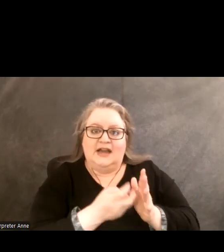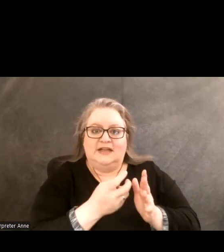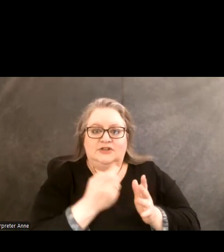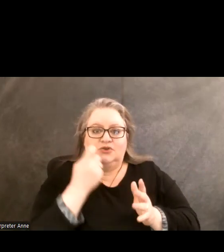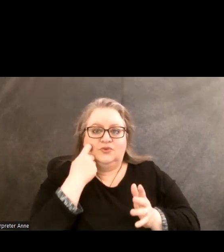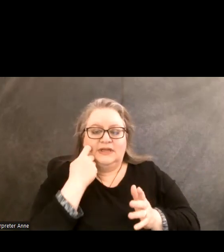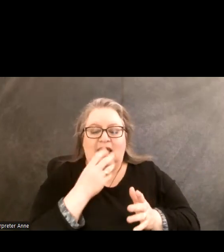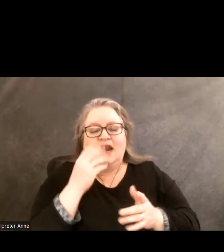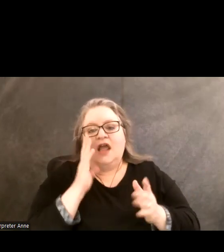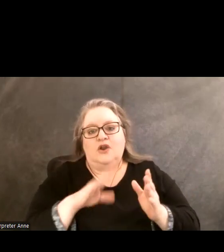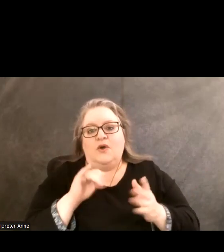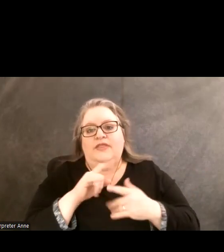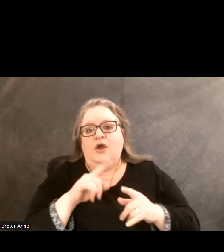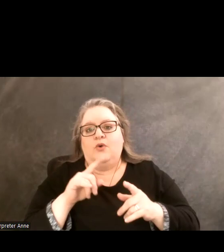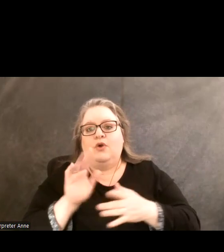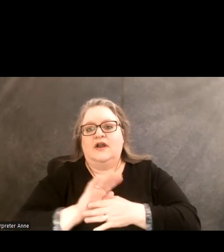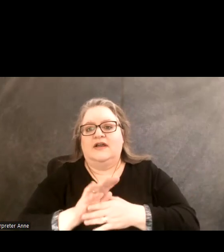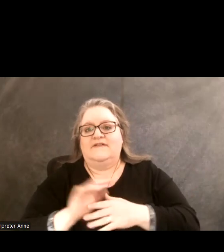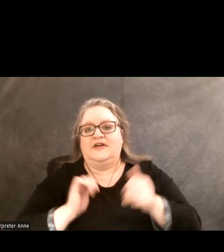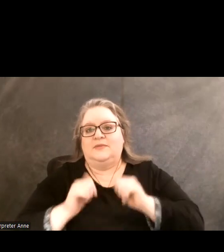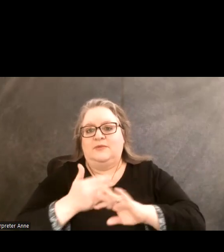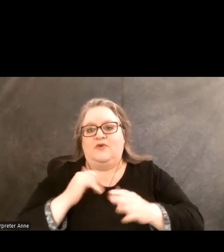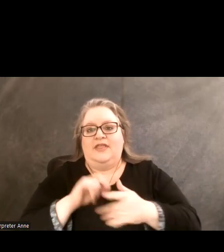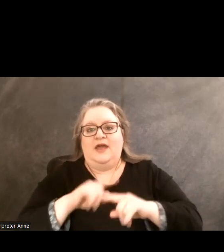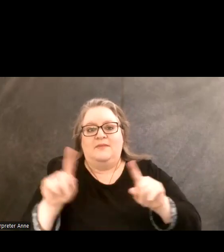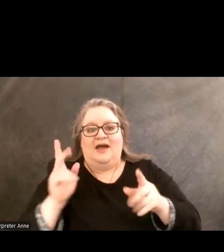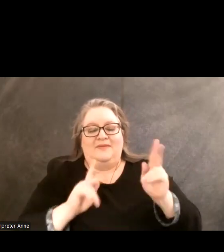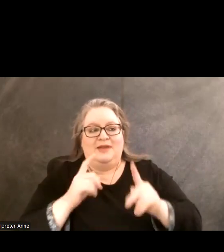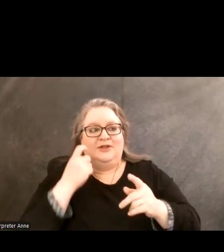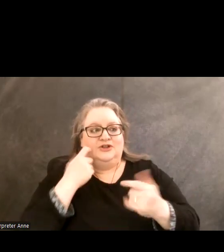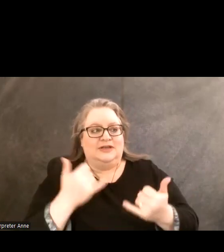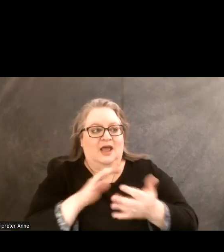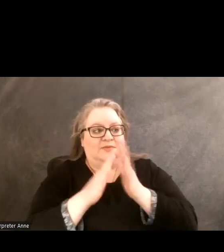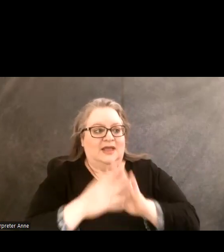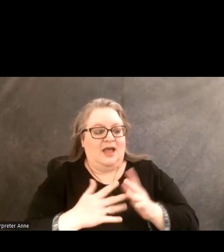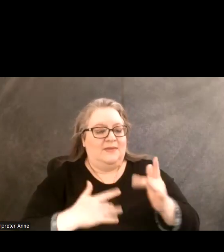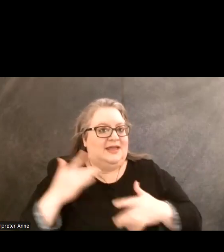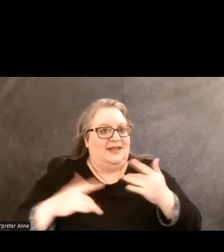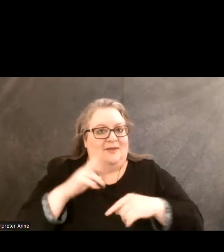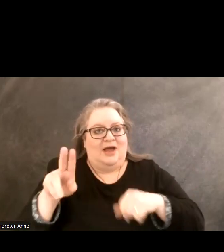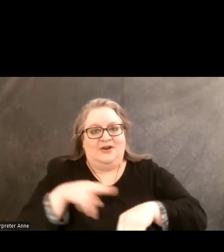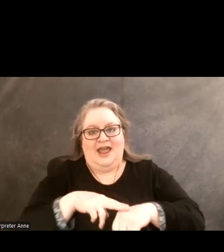were film plays before that, but I see people getting just super, super excited about national theater live in a way that I